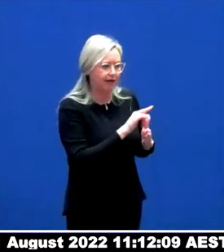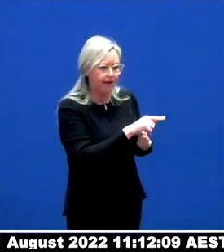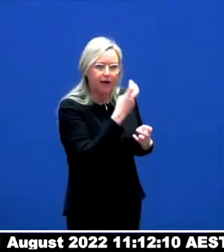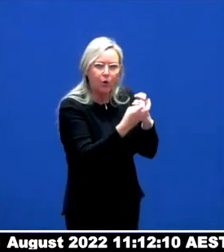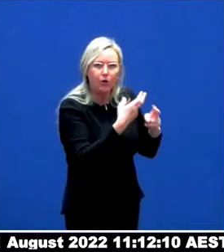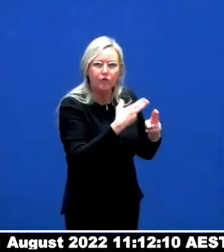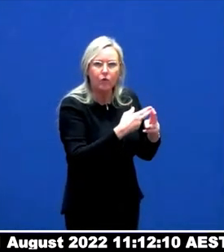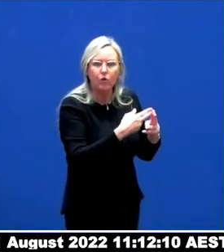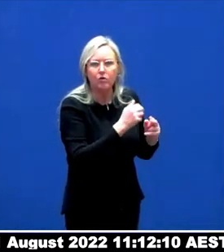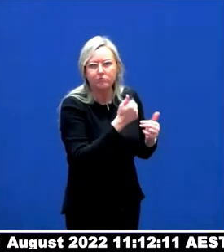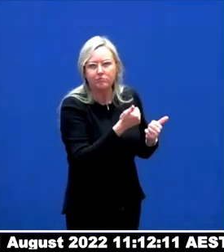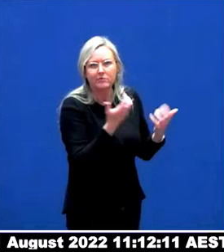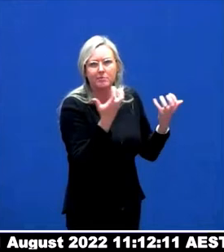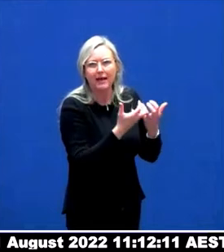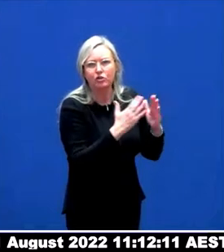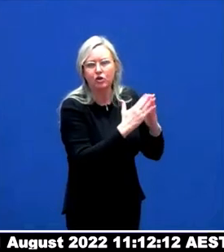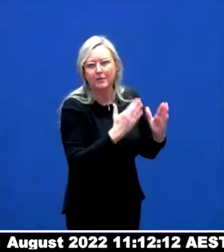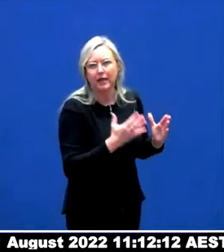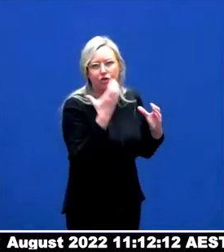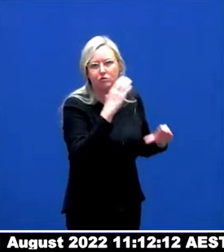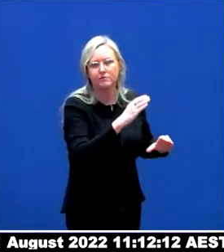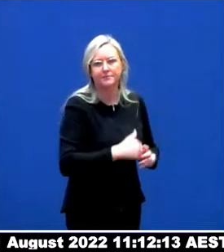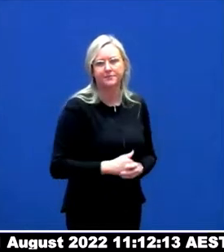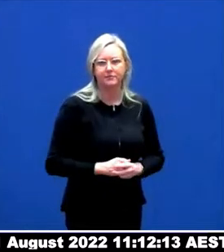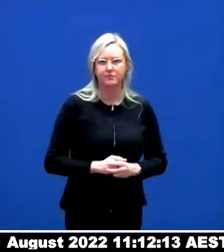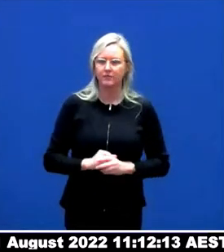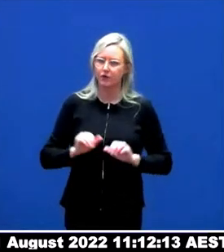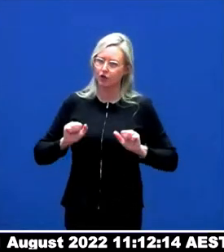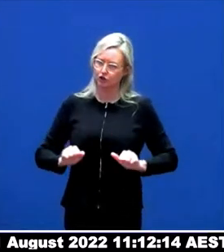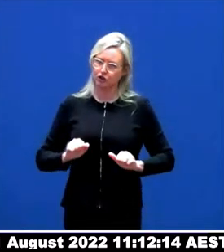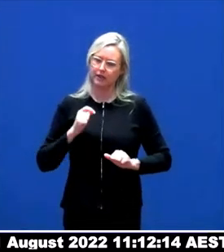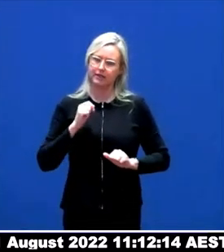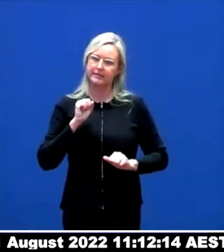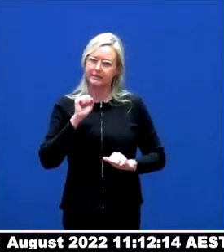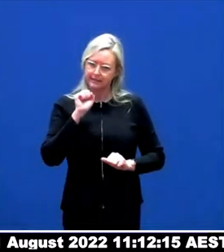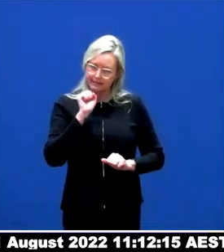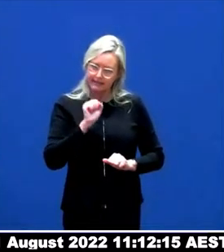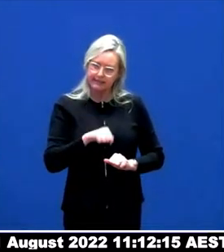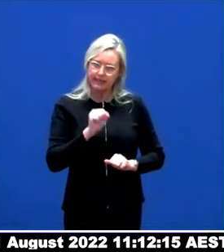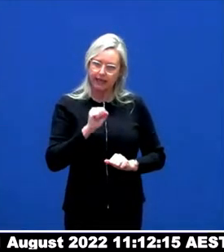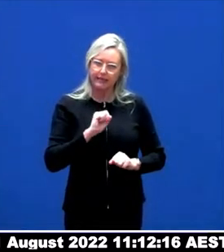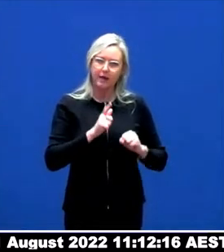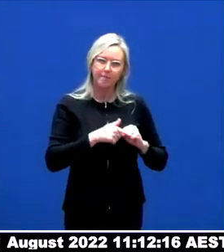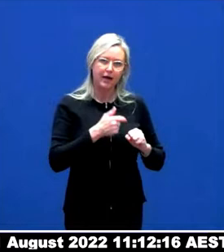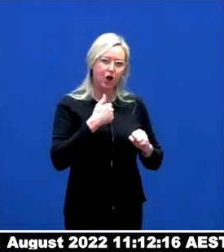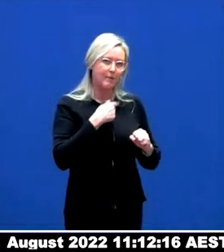Yes, and to take up Commissioner Ryan's question, and?